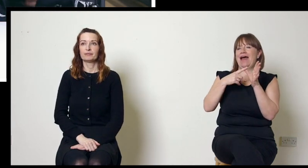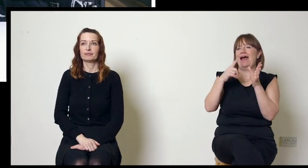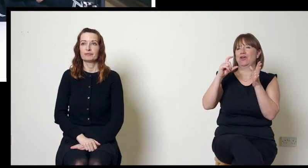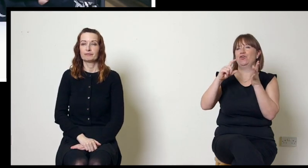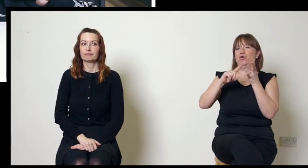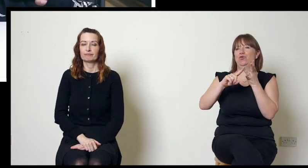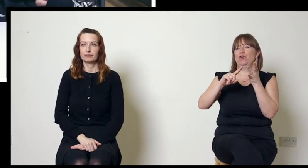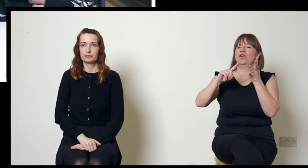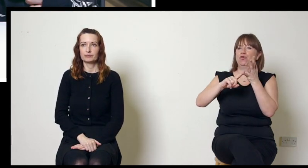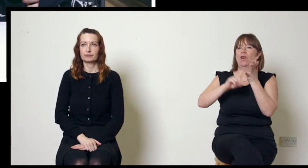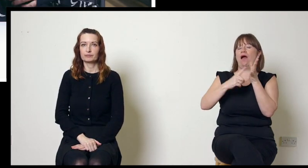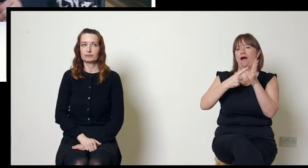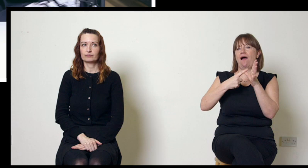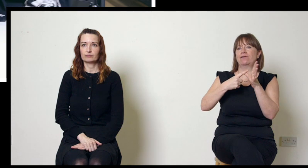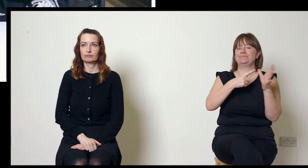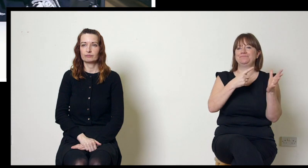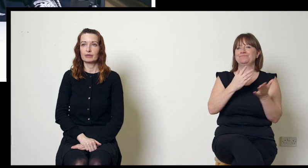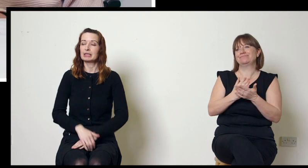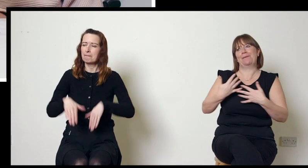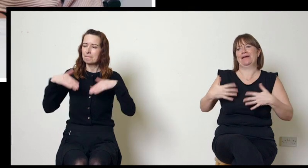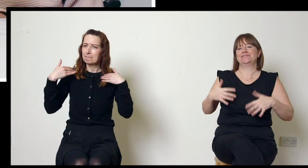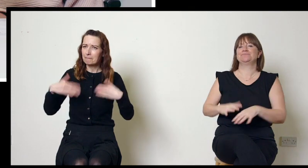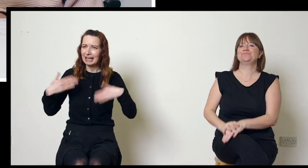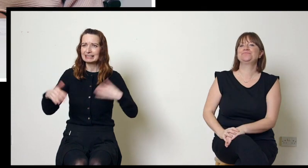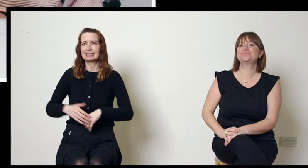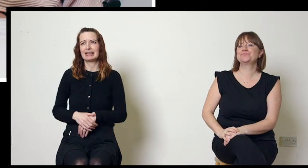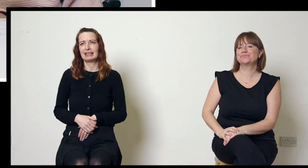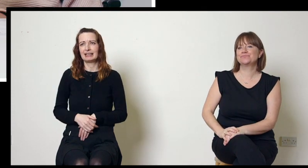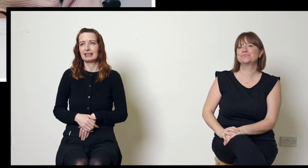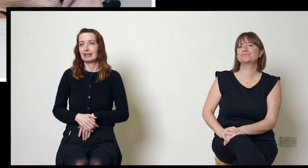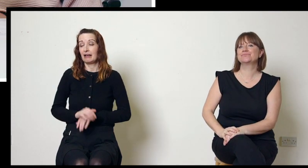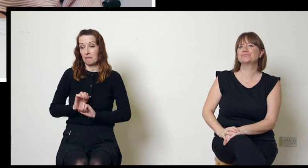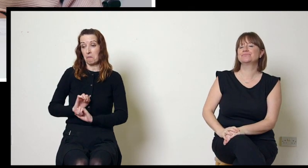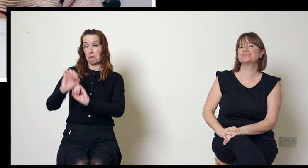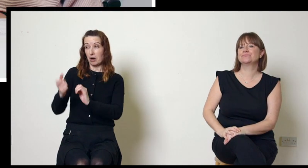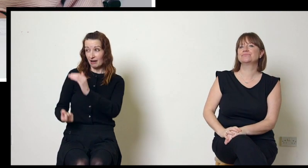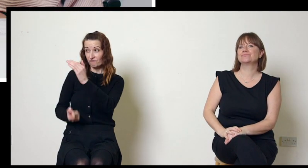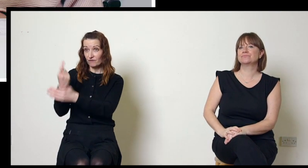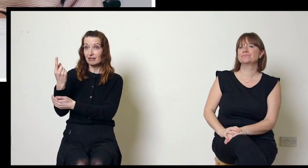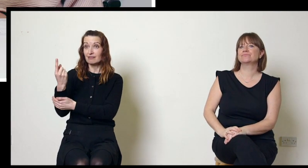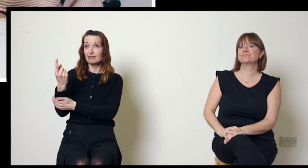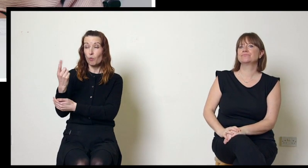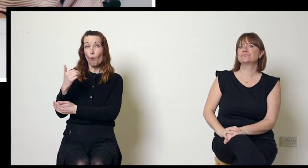It's beautiful isn’t it? And they will… at their events, they will always have like BSL